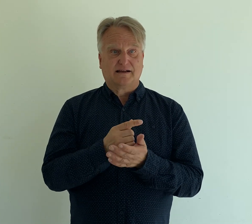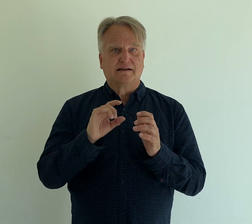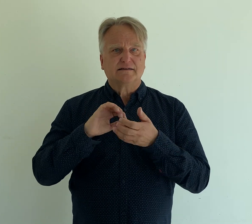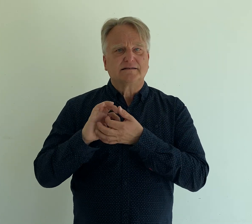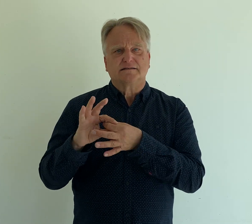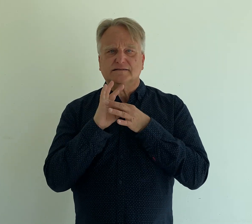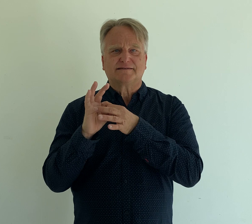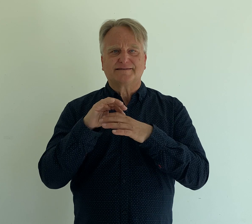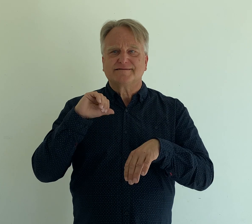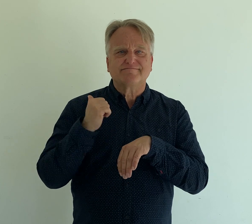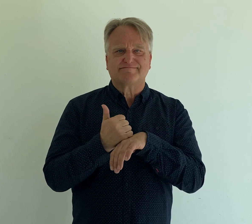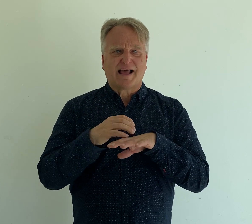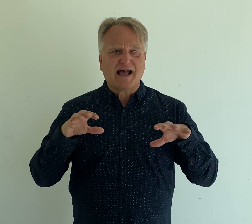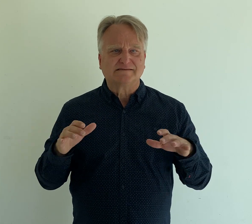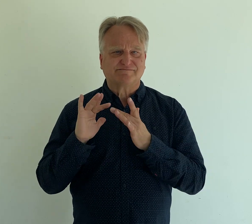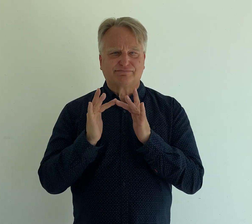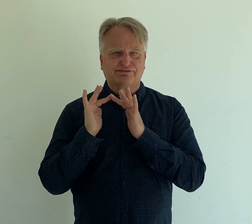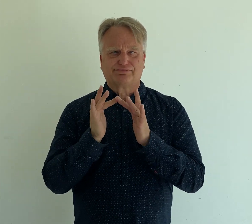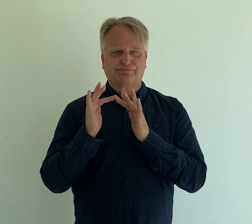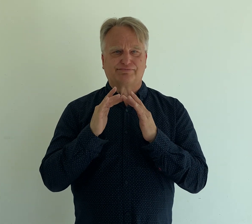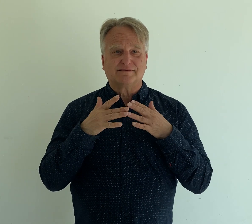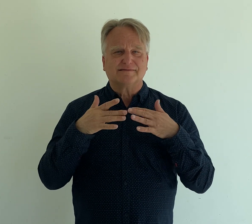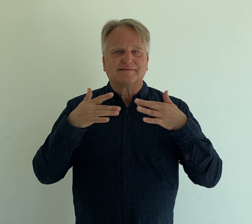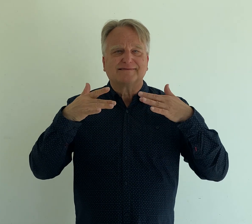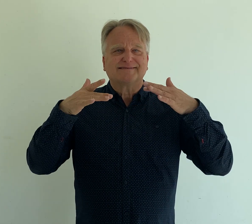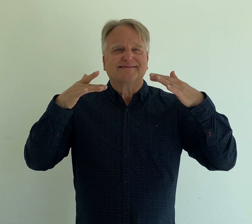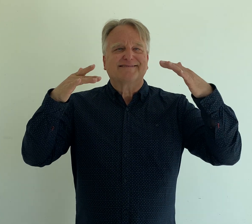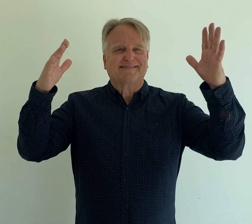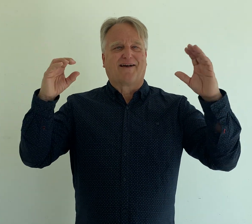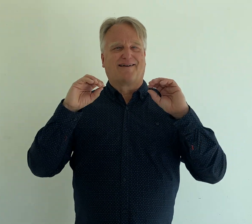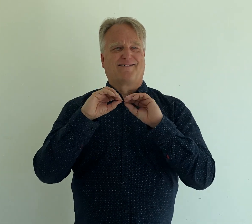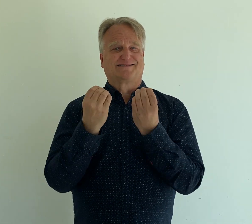The foundation for a vibrant social life was laid by the alumni of these schools,